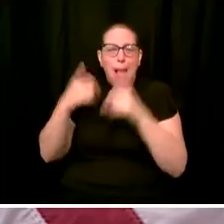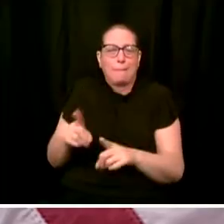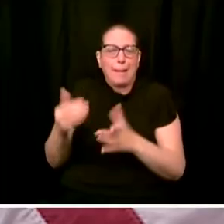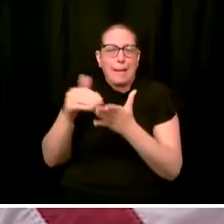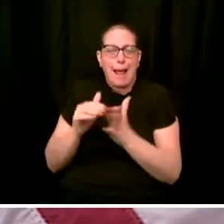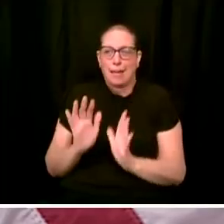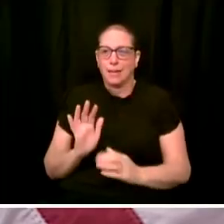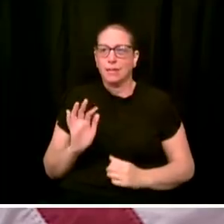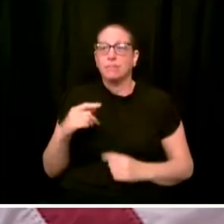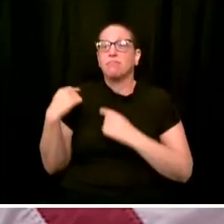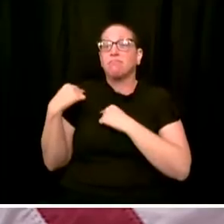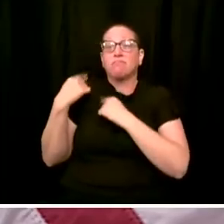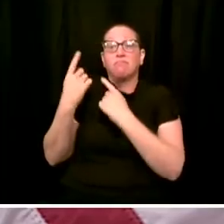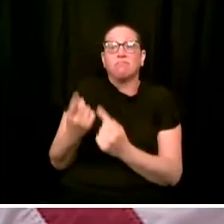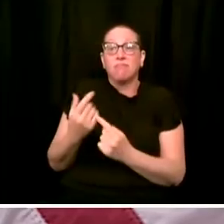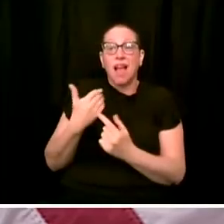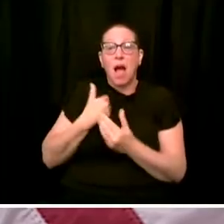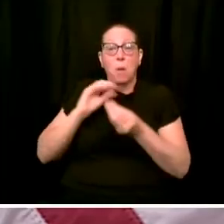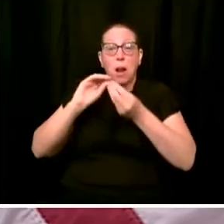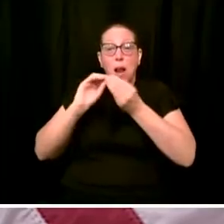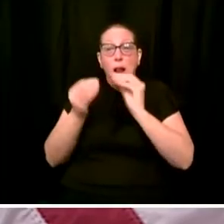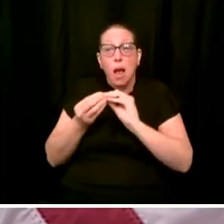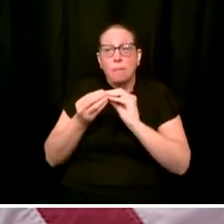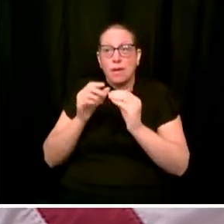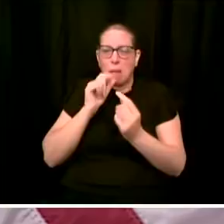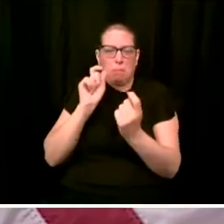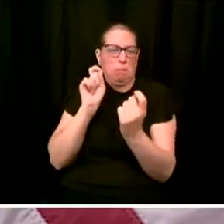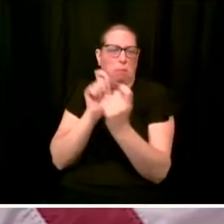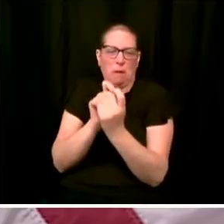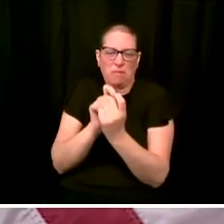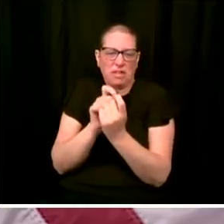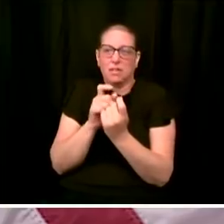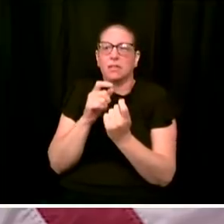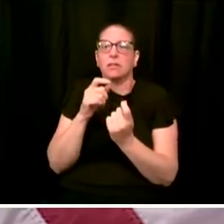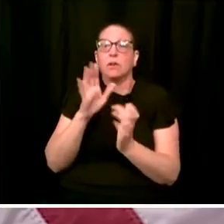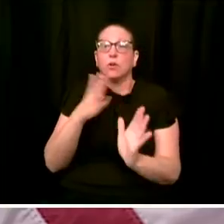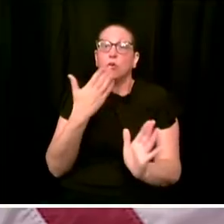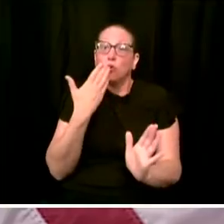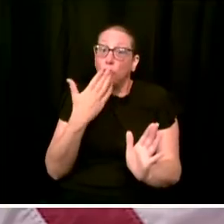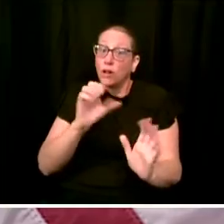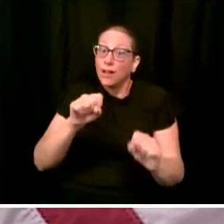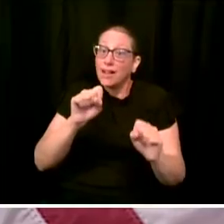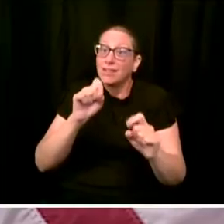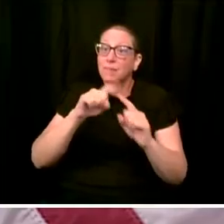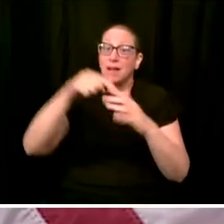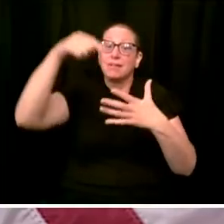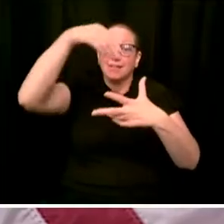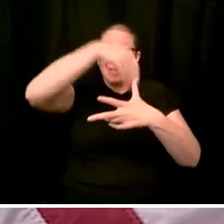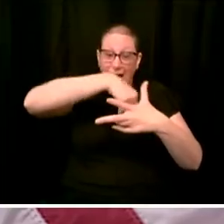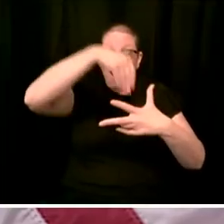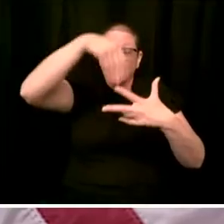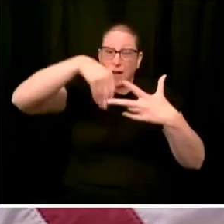GOING BY THE DATA IT HAS BEEN PRETTY GOOD AND PRETTY CONSISTENT. NOT WHAT WE ENEDED BUT TRENDING THE RIGHT DIRECTION.